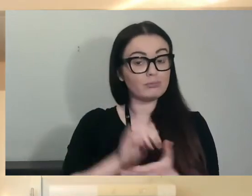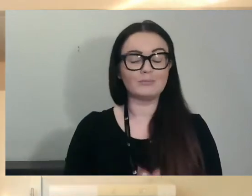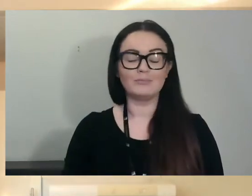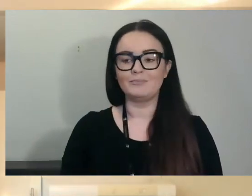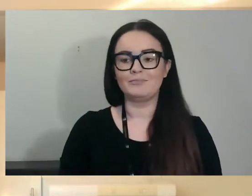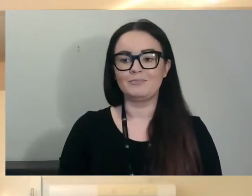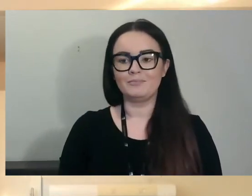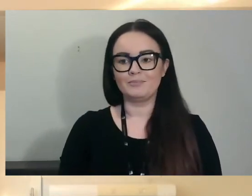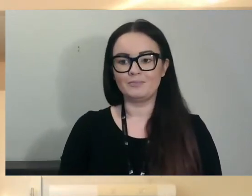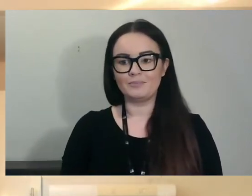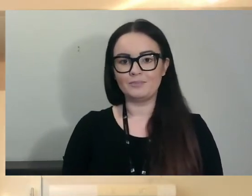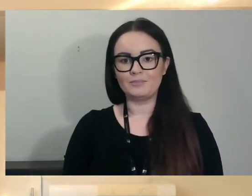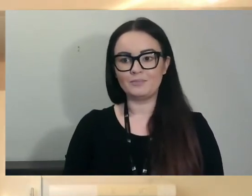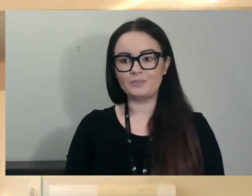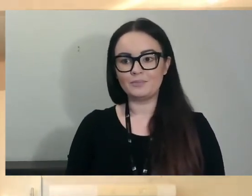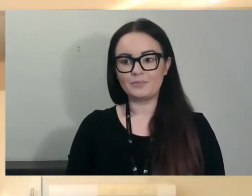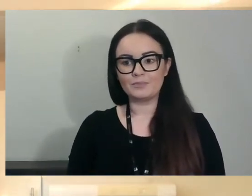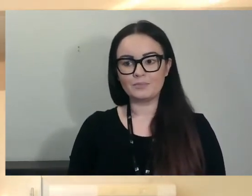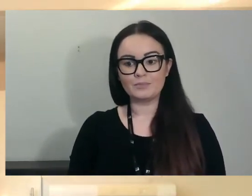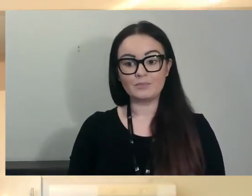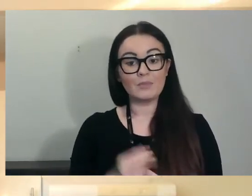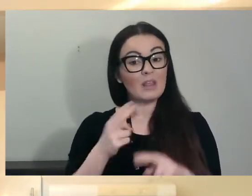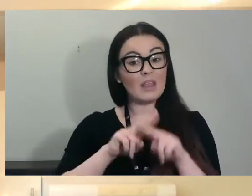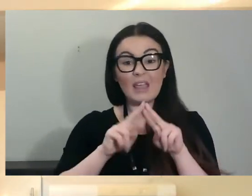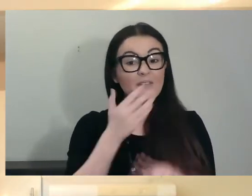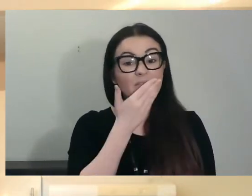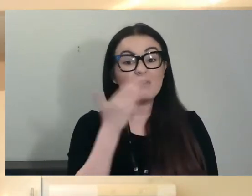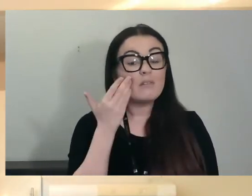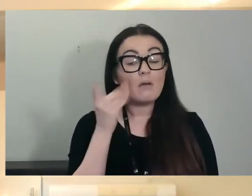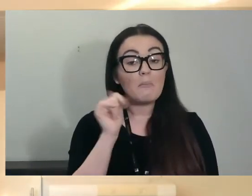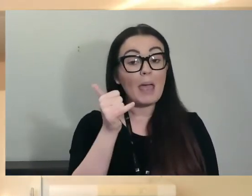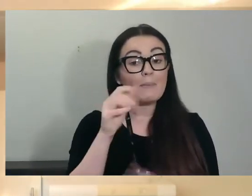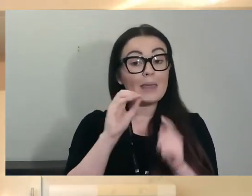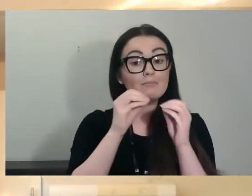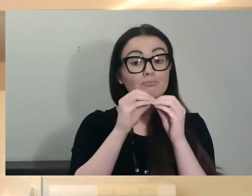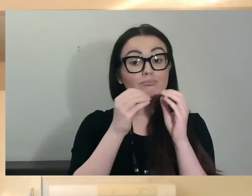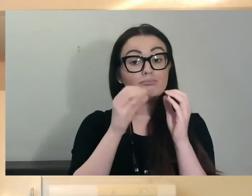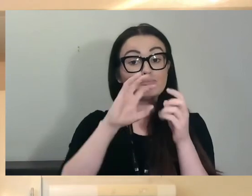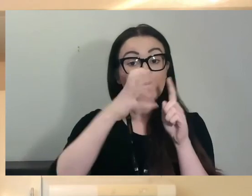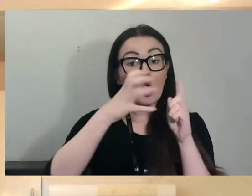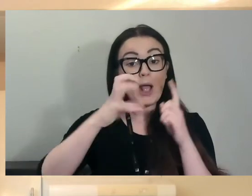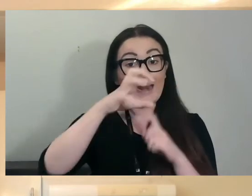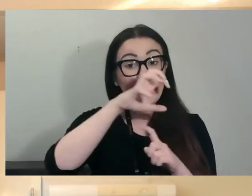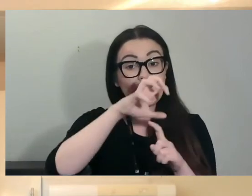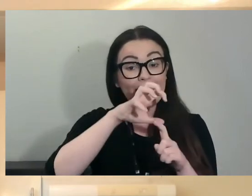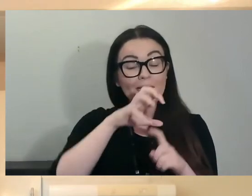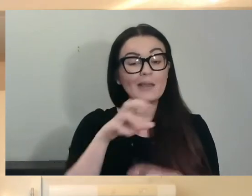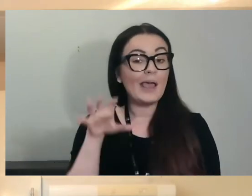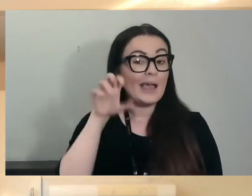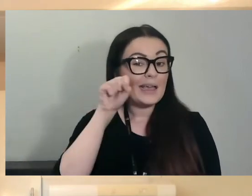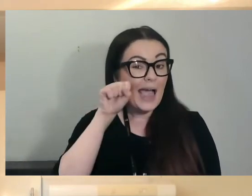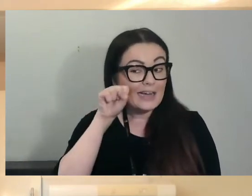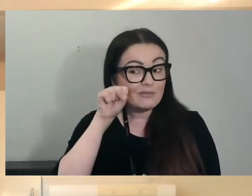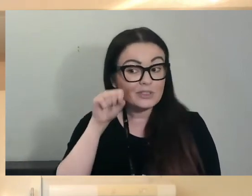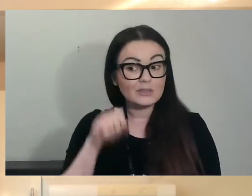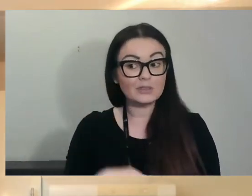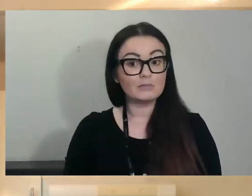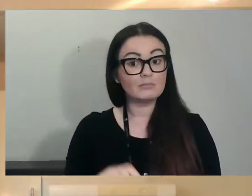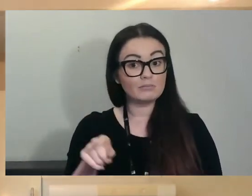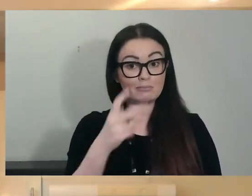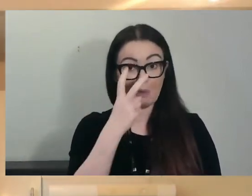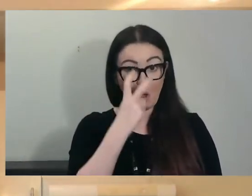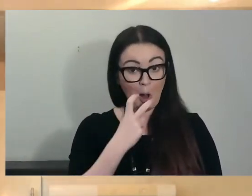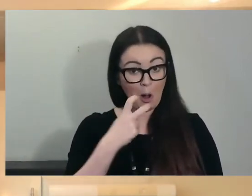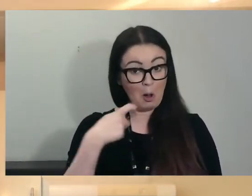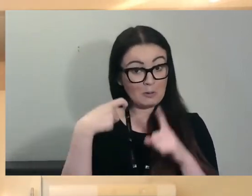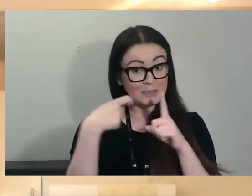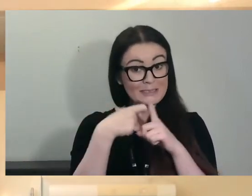that you can use. If not things like broccoli work well, carrot sticks, old kitchen sponges